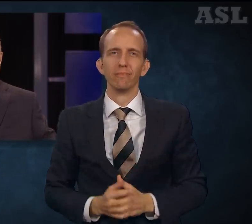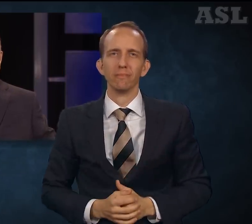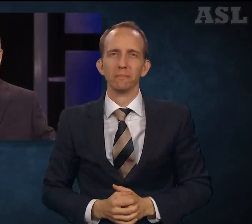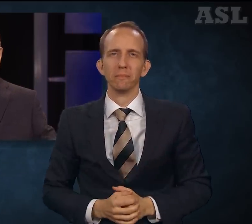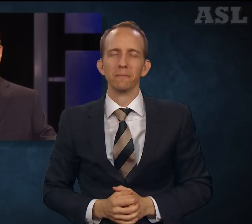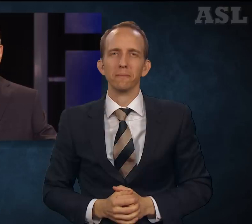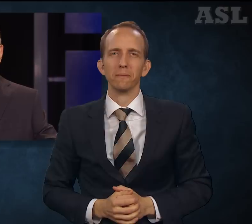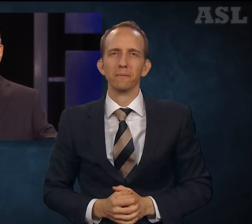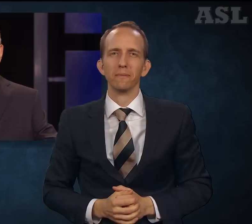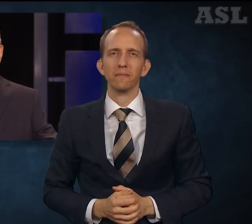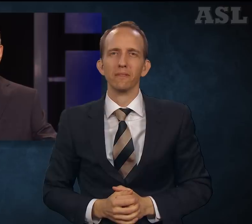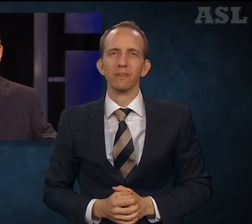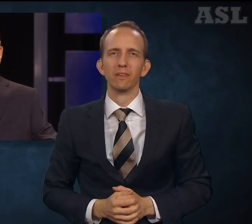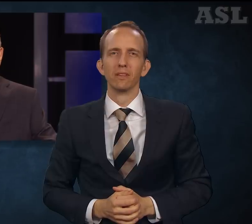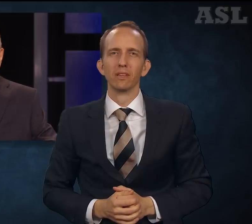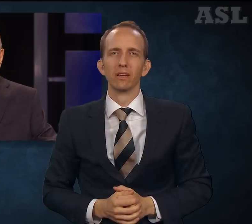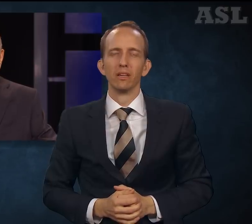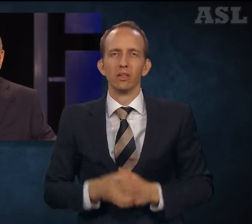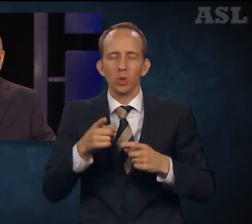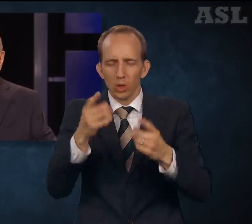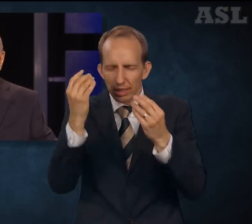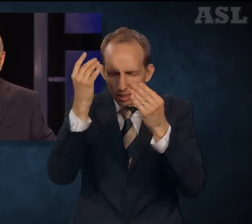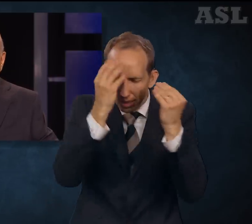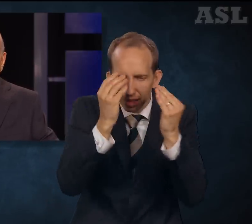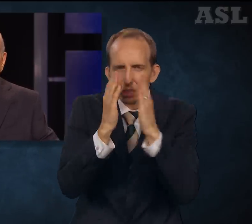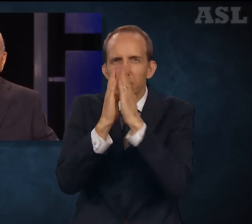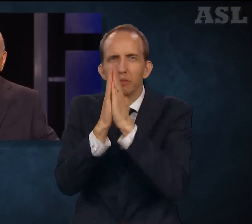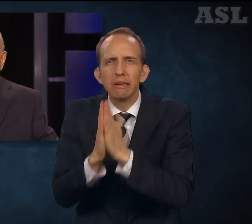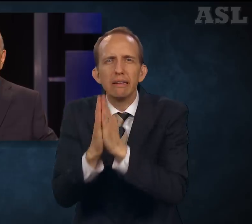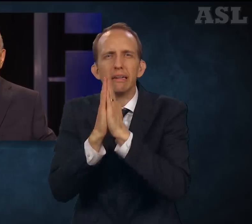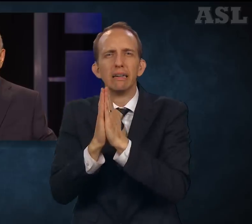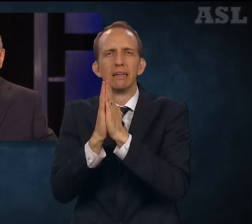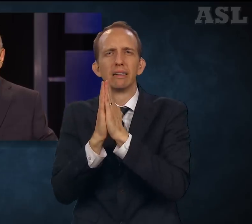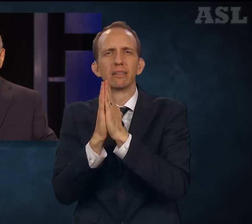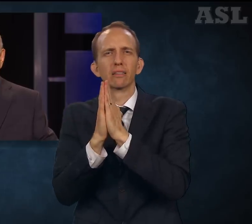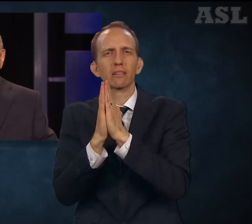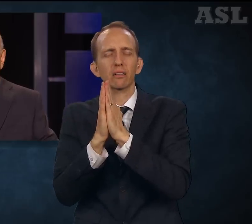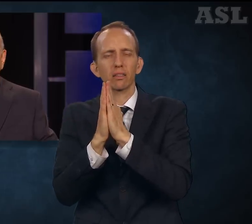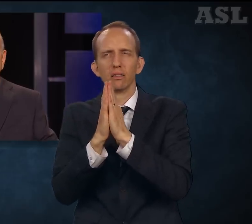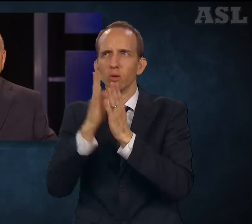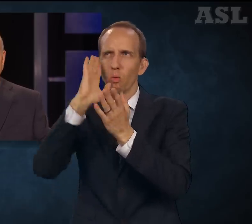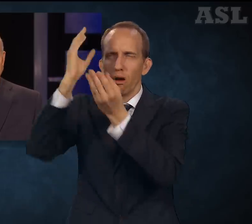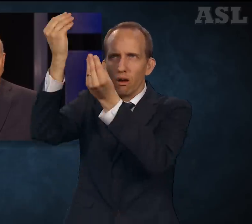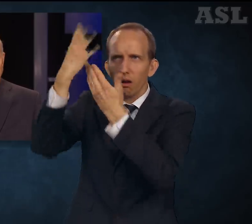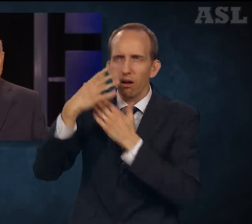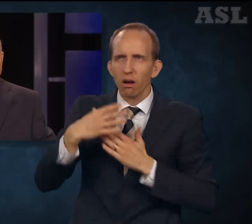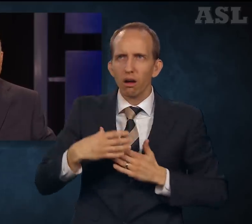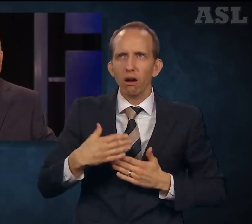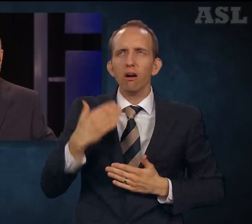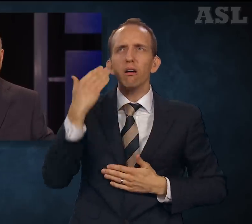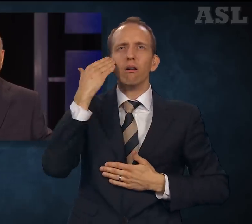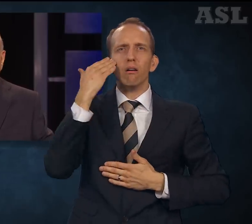IT IS AS SIMPLE AS THAT.